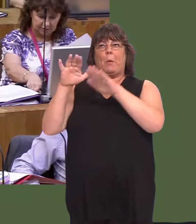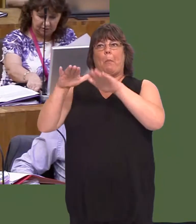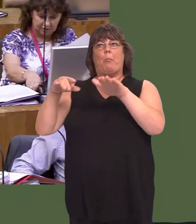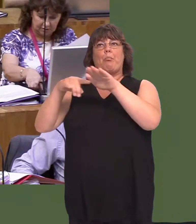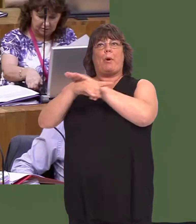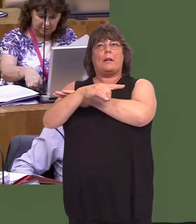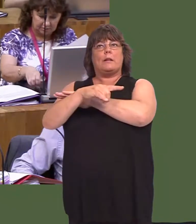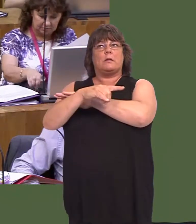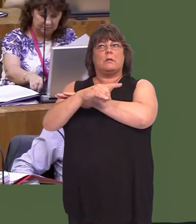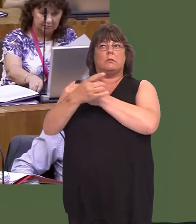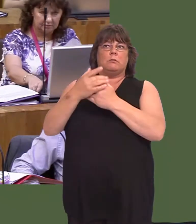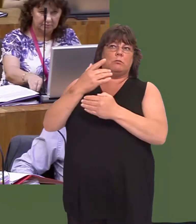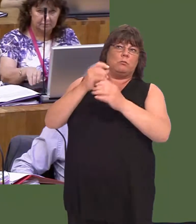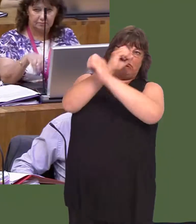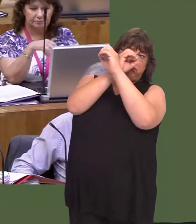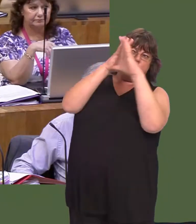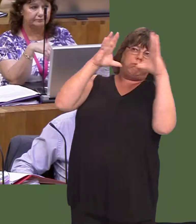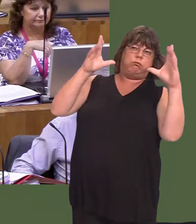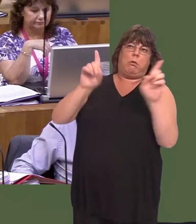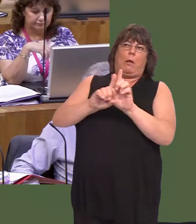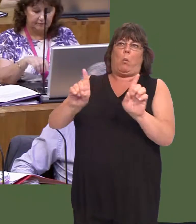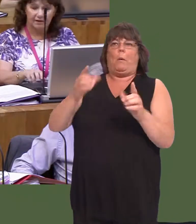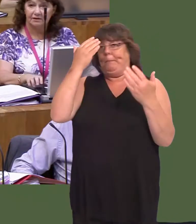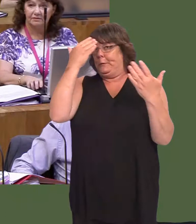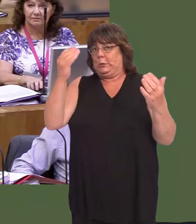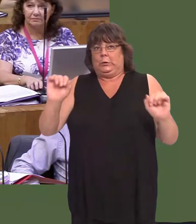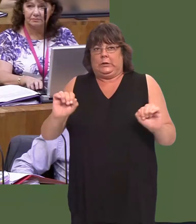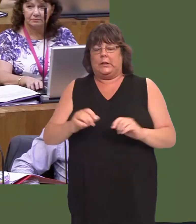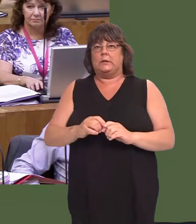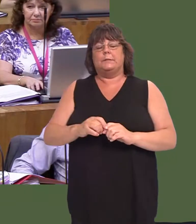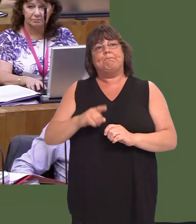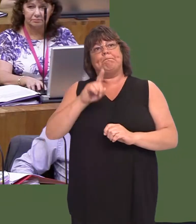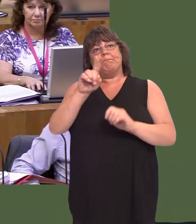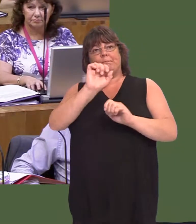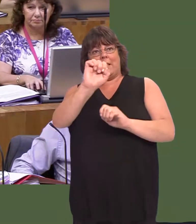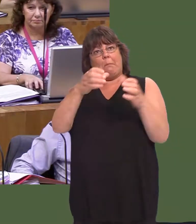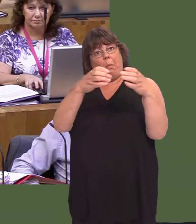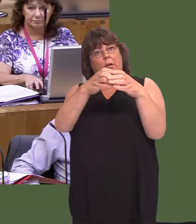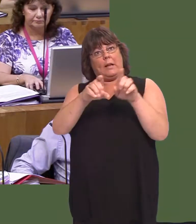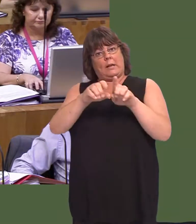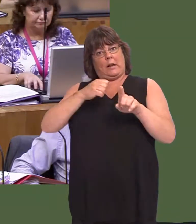Weíre still no clearer as to what that might mean. His party and, indeed, ourselves as a Government, have been very clear that it means full and